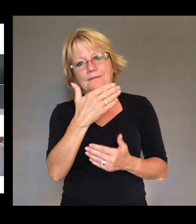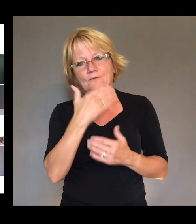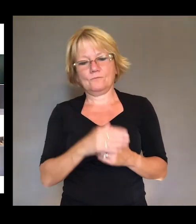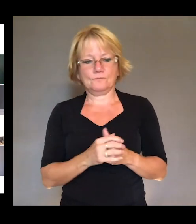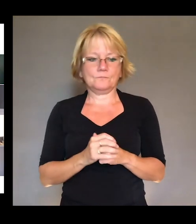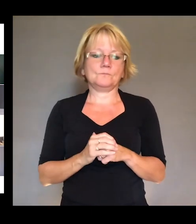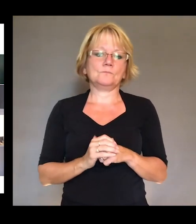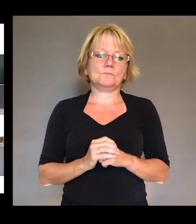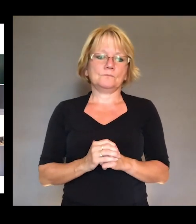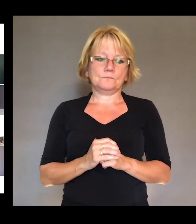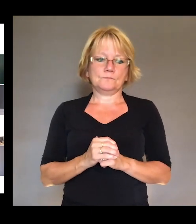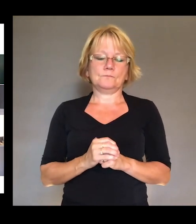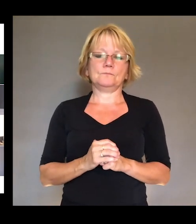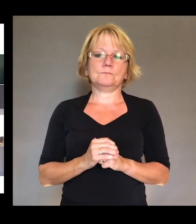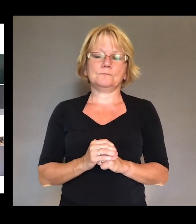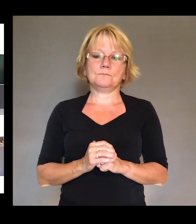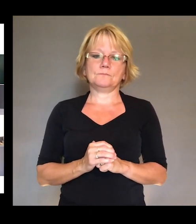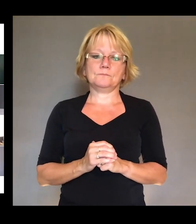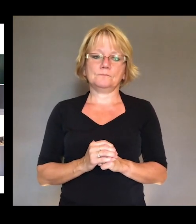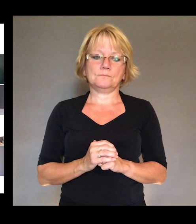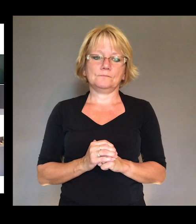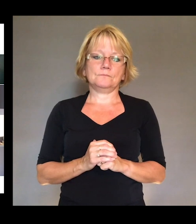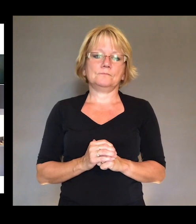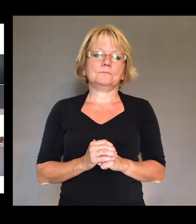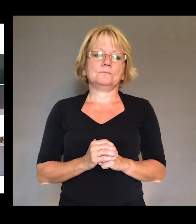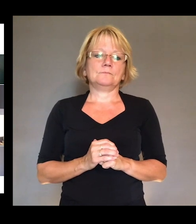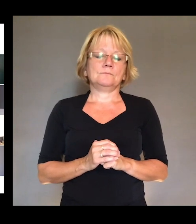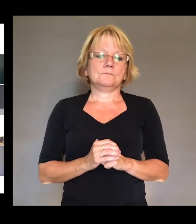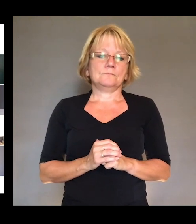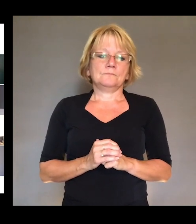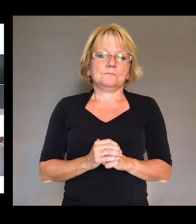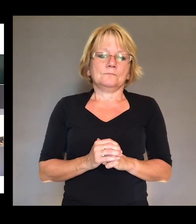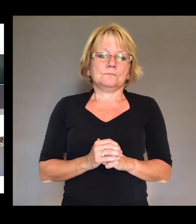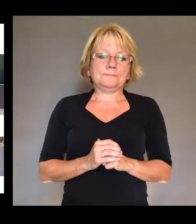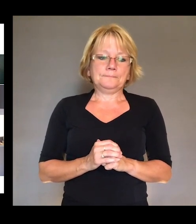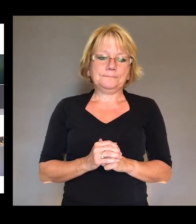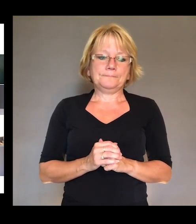for some of the elementary time teachers that are going that are in this forum and we'll see it recorded as well.